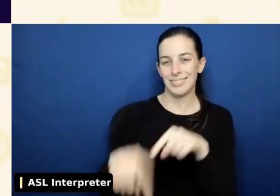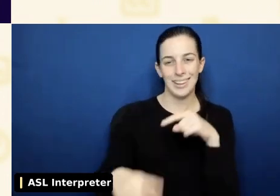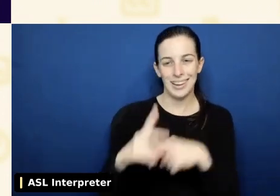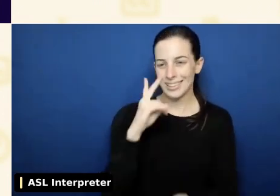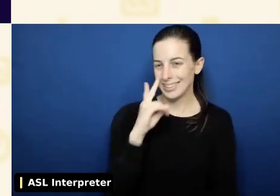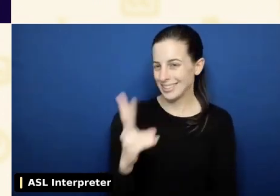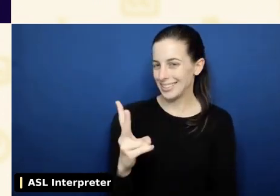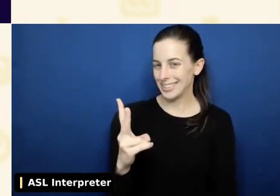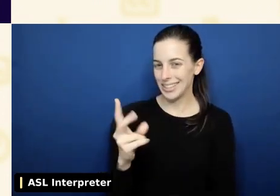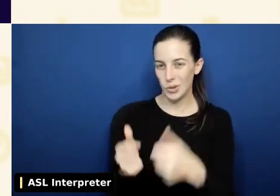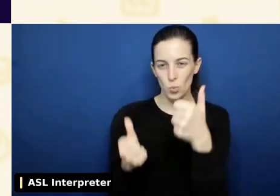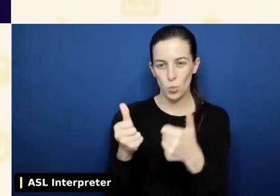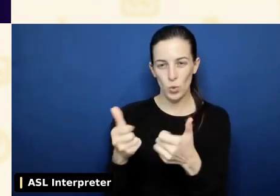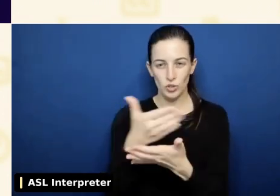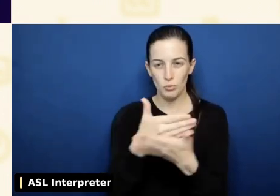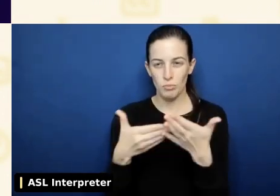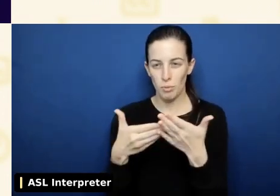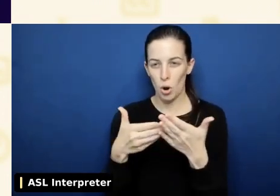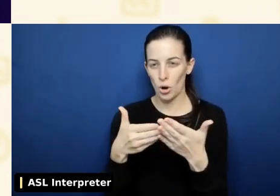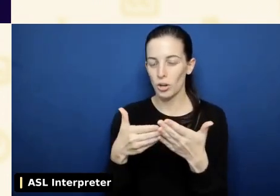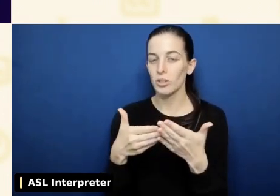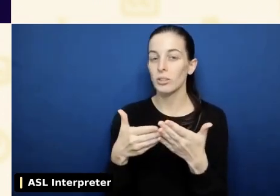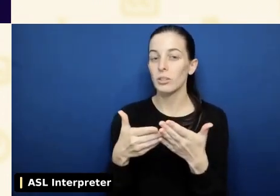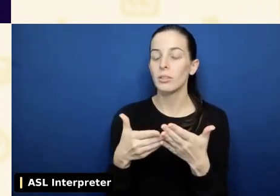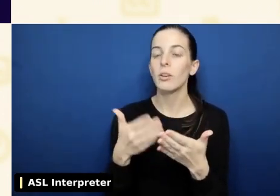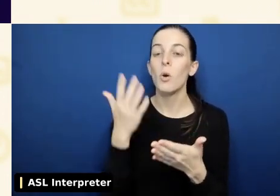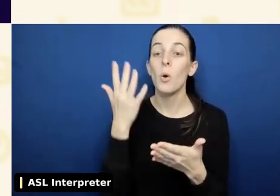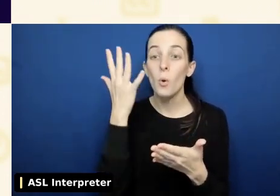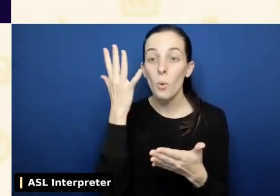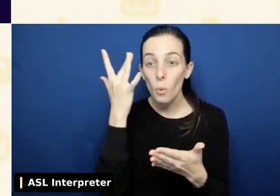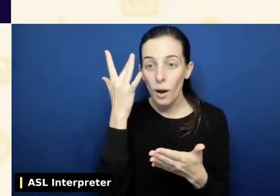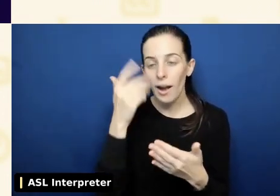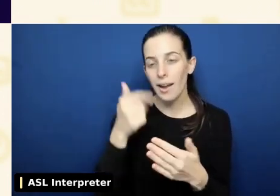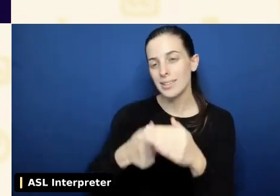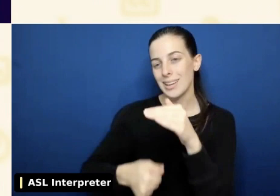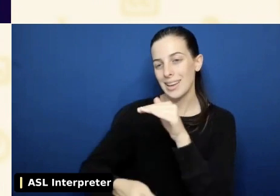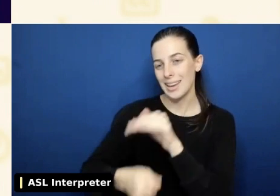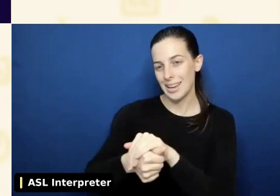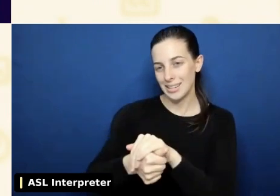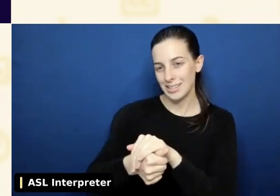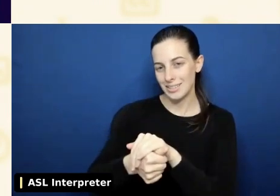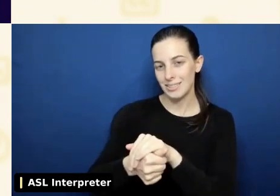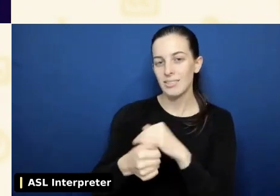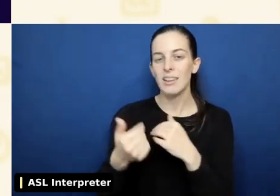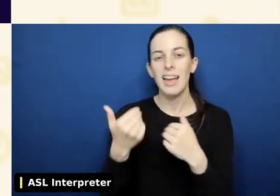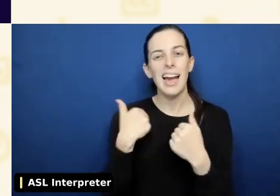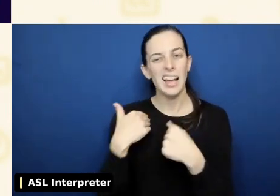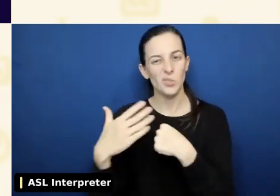because it's hidden, and we've added a warning that says the element is not visual, try a disabling style.